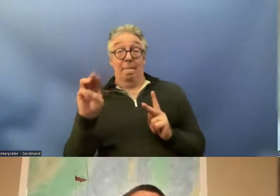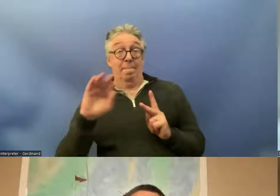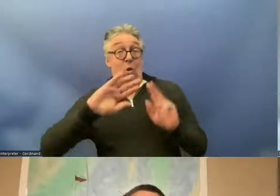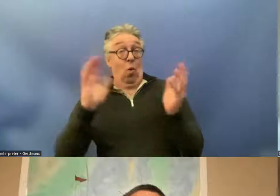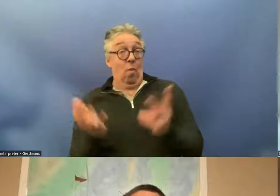couple of years ago,